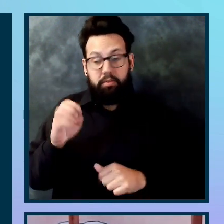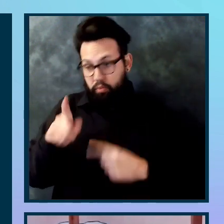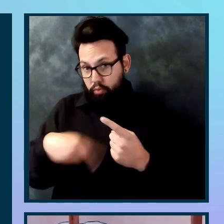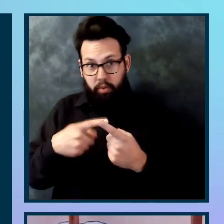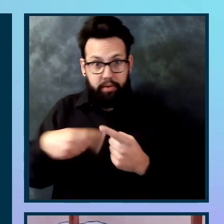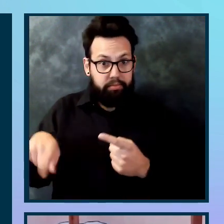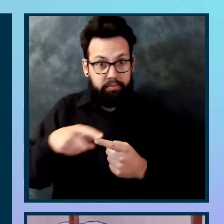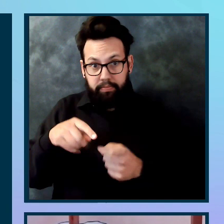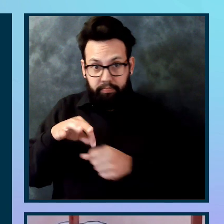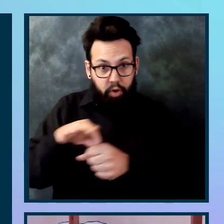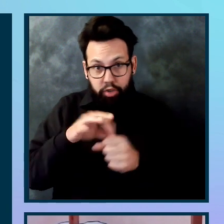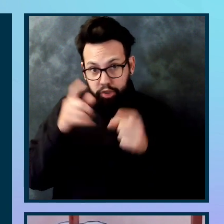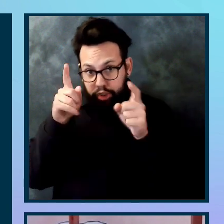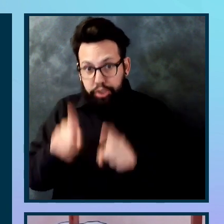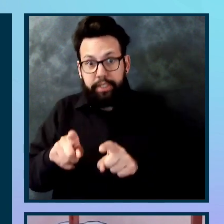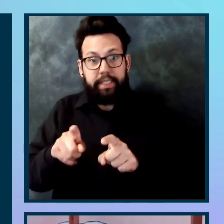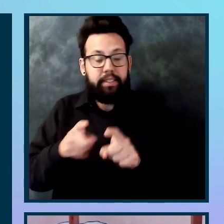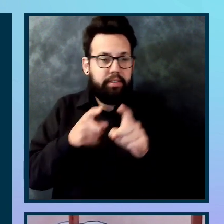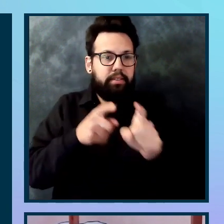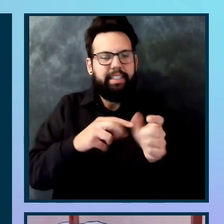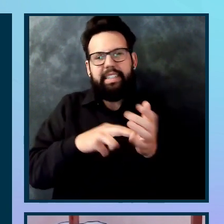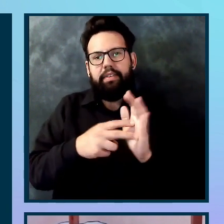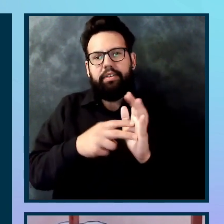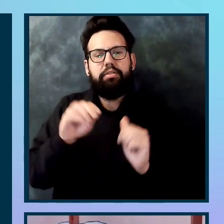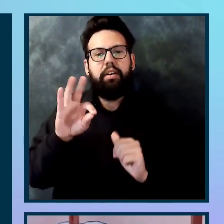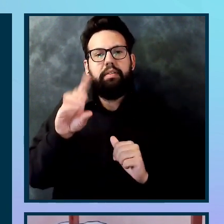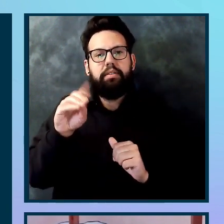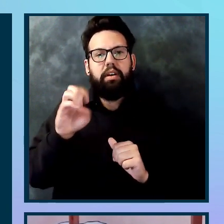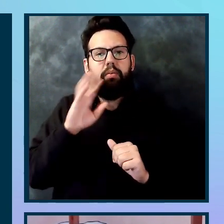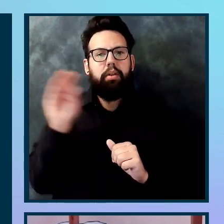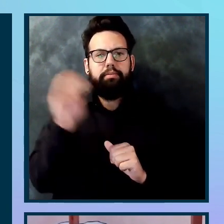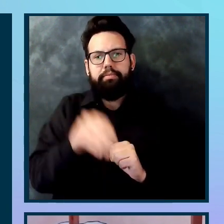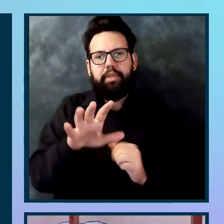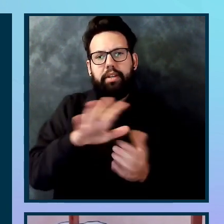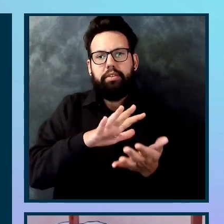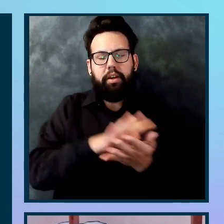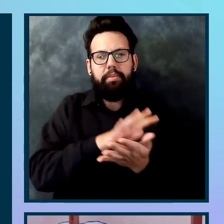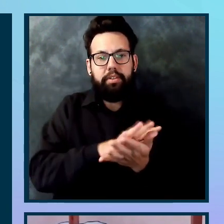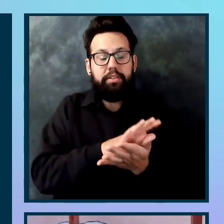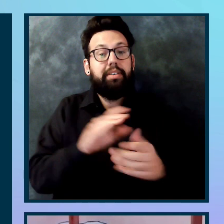and the idea is that in order for any given user story to be considered completely done,